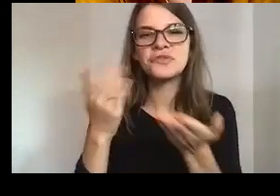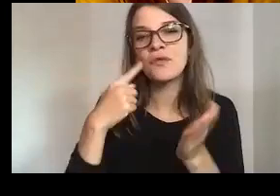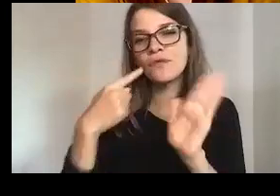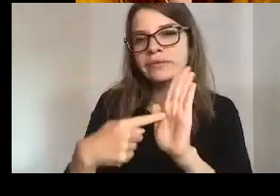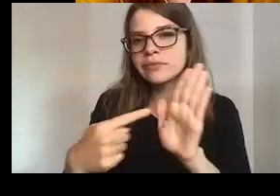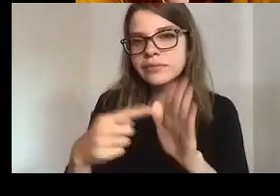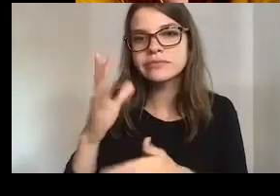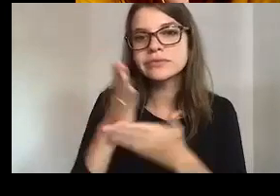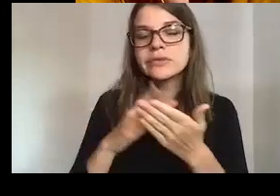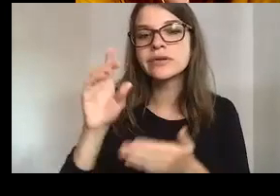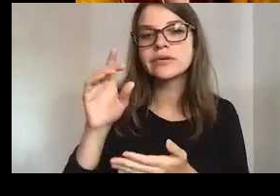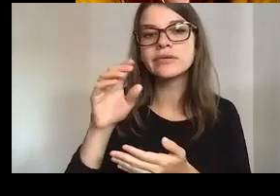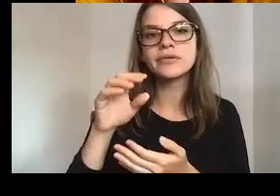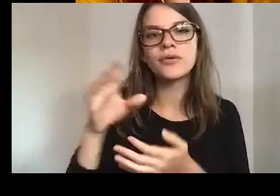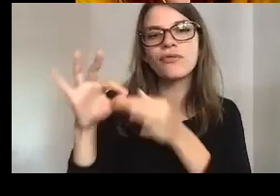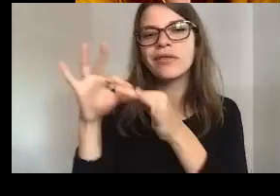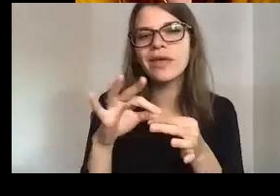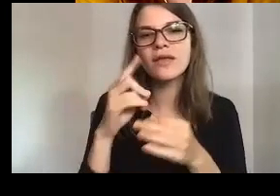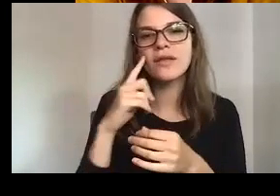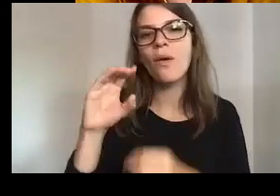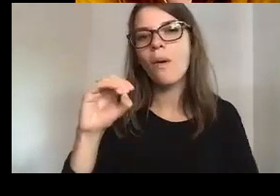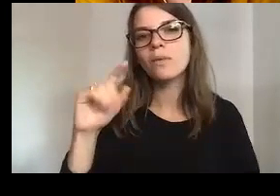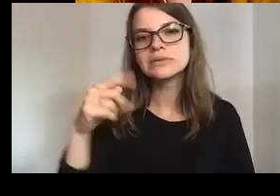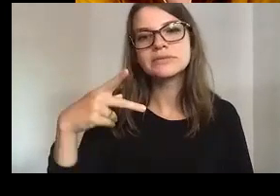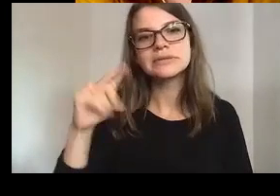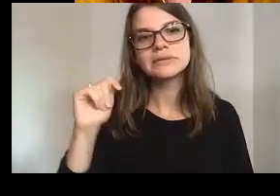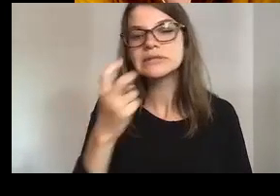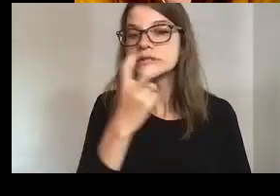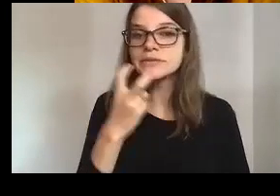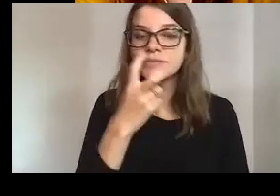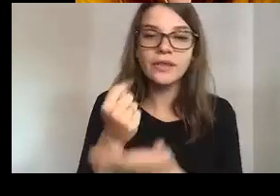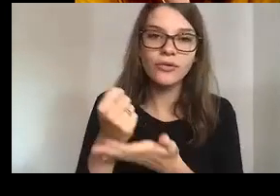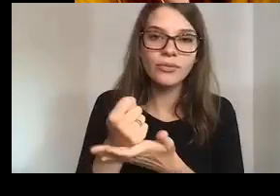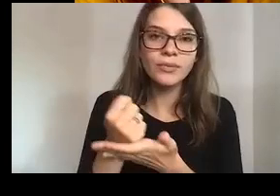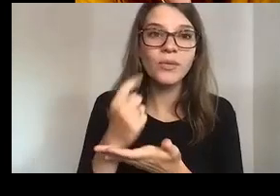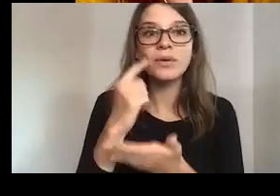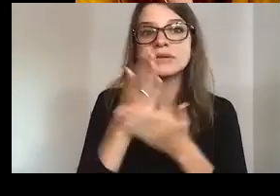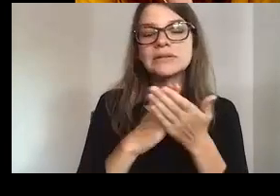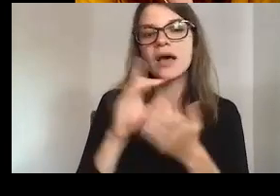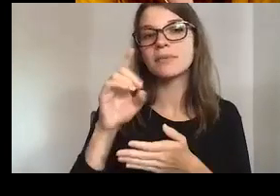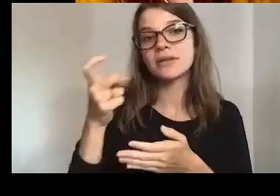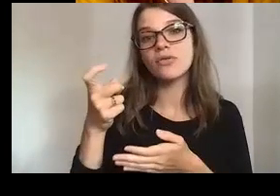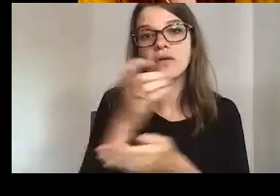some of those related services like ot pt and speech or our diagnostics clinic here at dbp